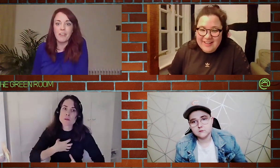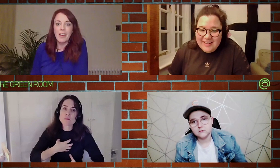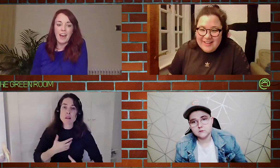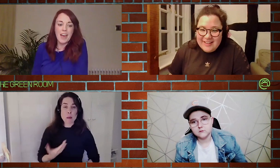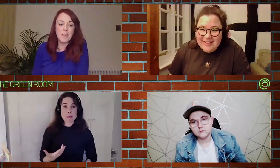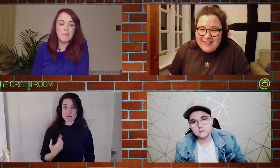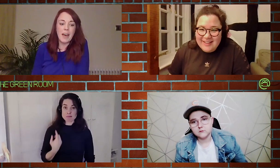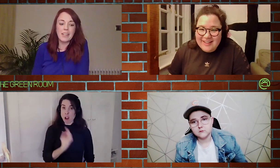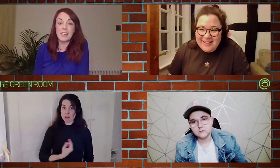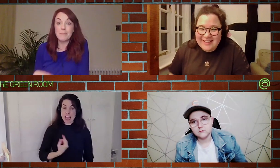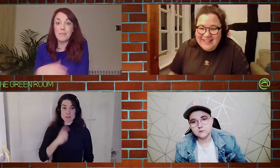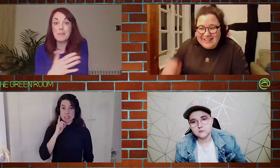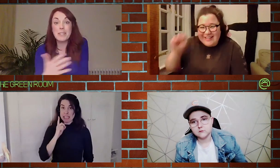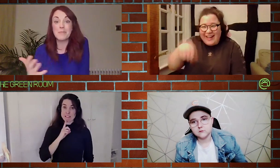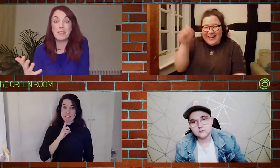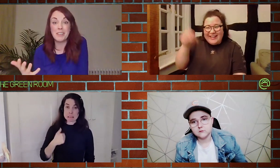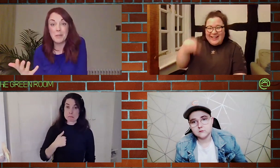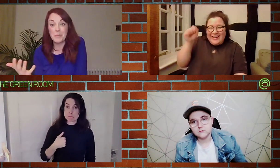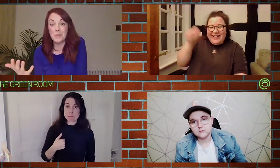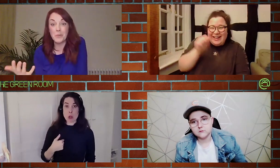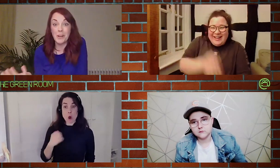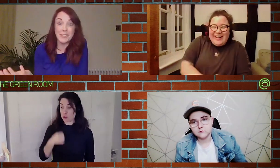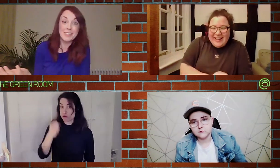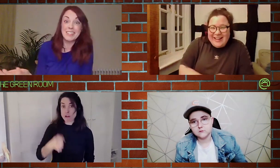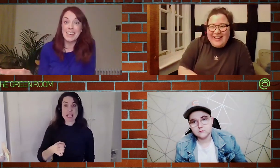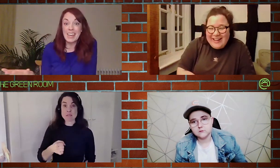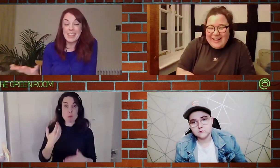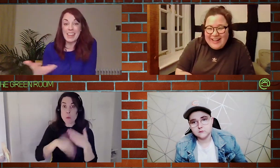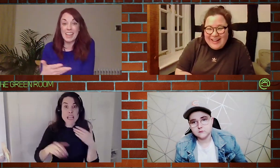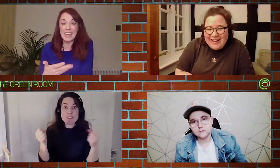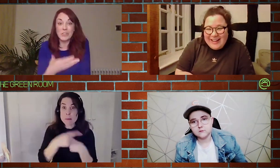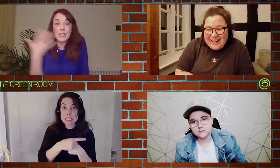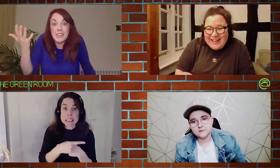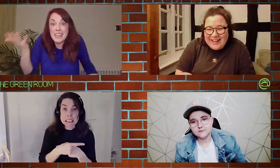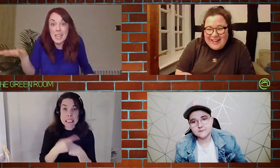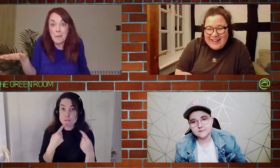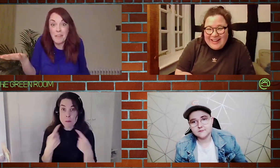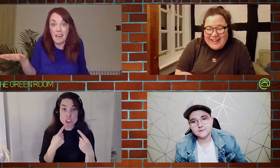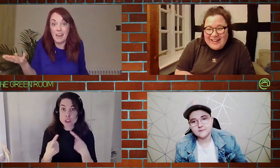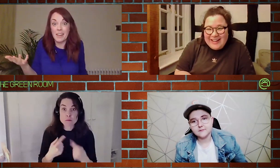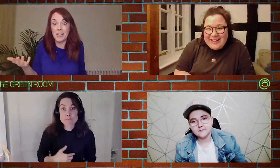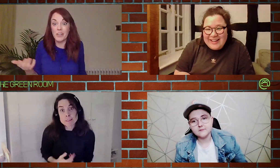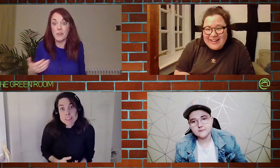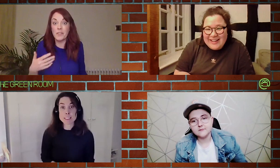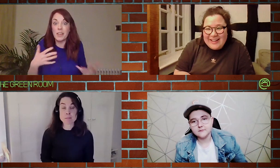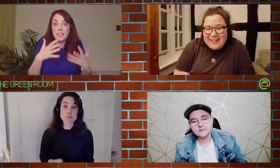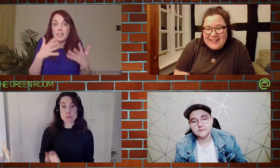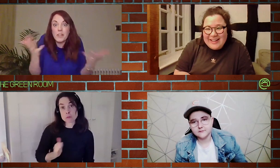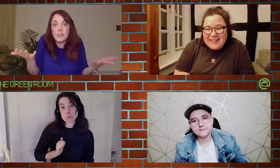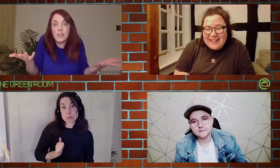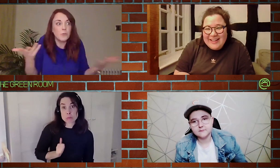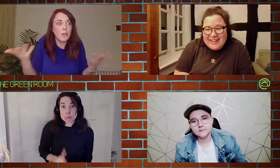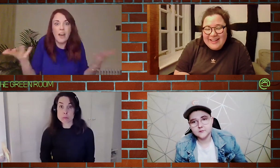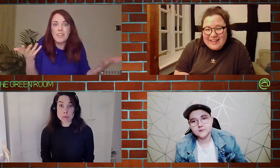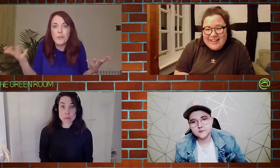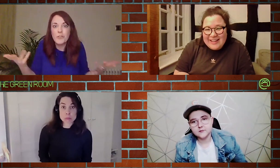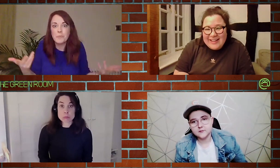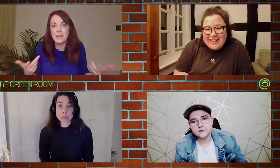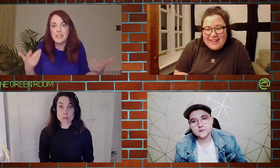And maybe some hearing people in the world they don't even think about that. They don't have any knowledge